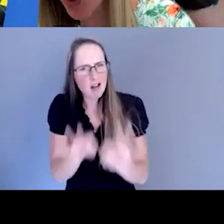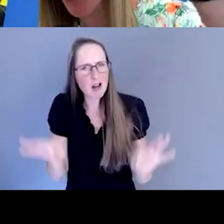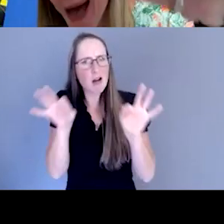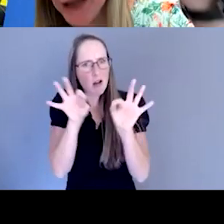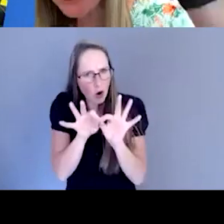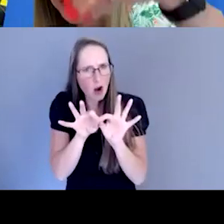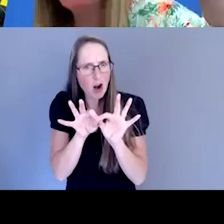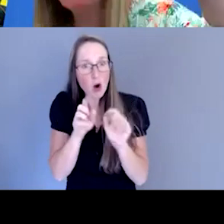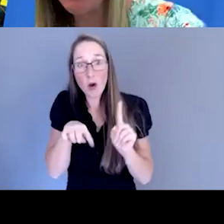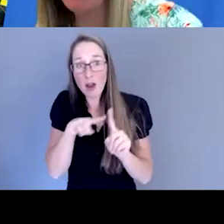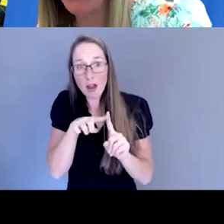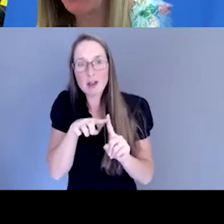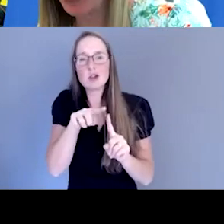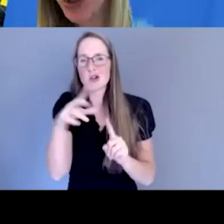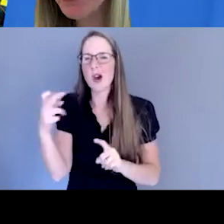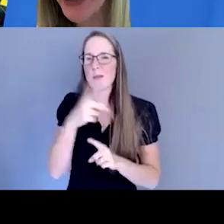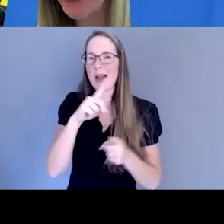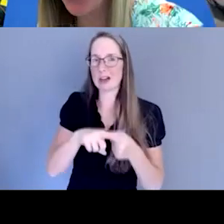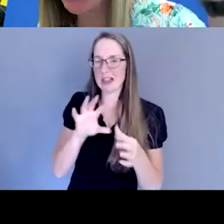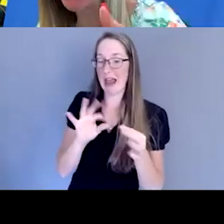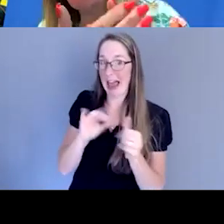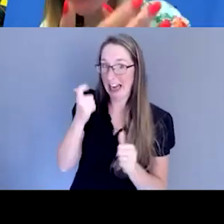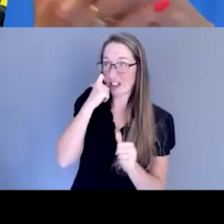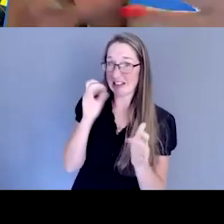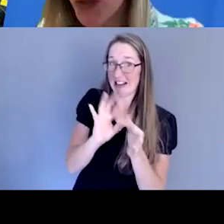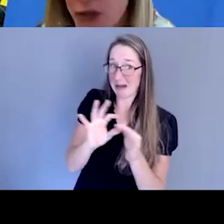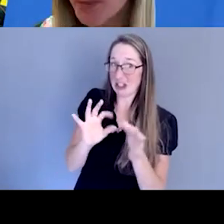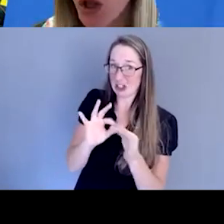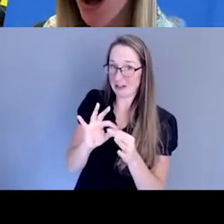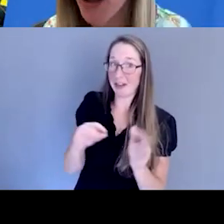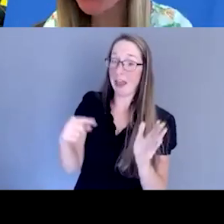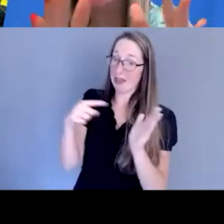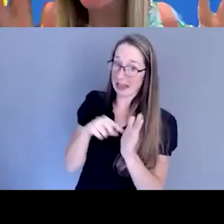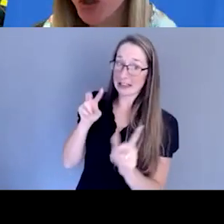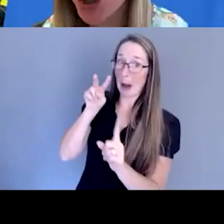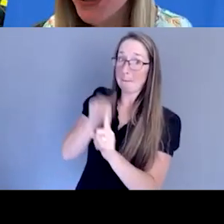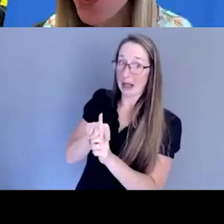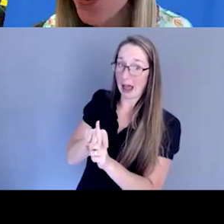go back to the statement that I just made, which says, the GC-1